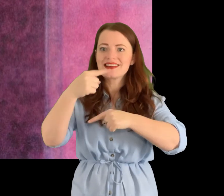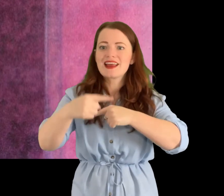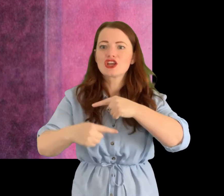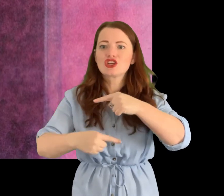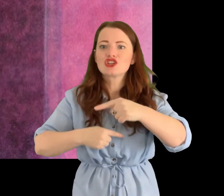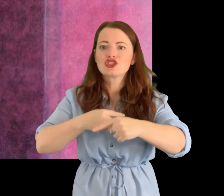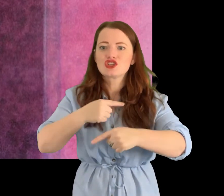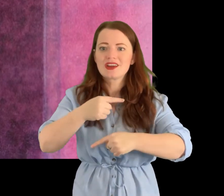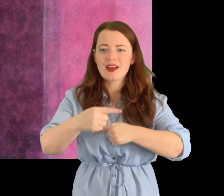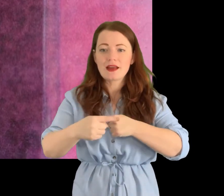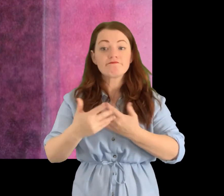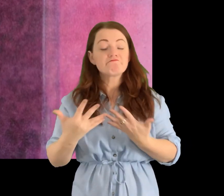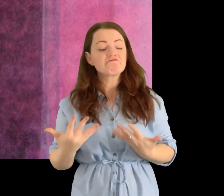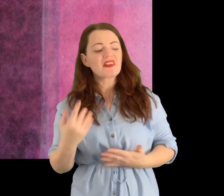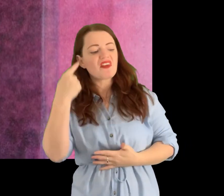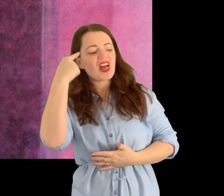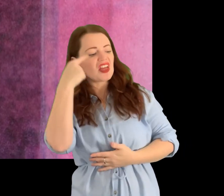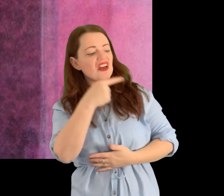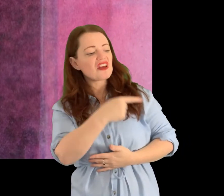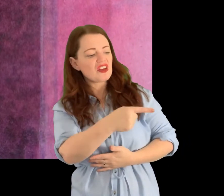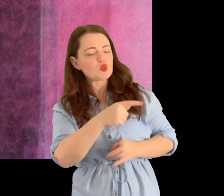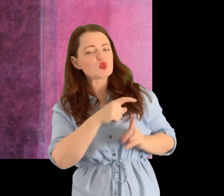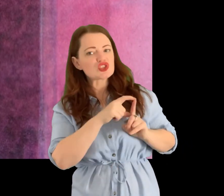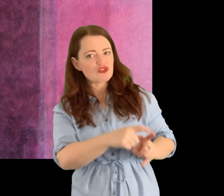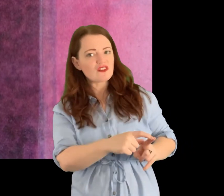Next year if I think you worthy”